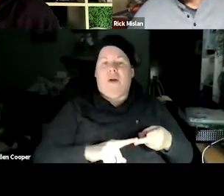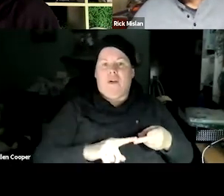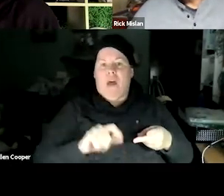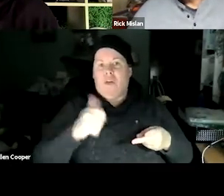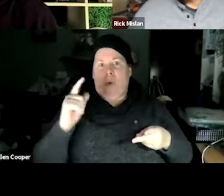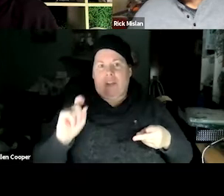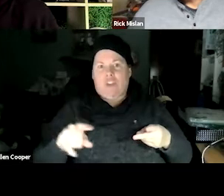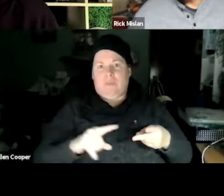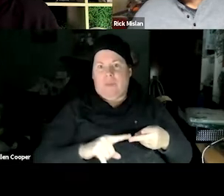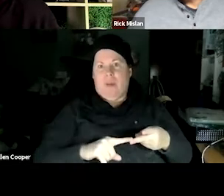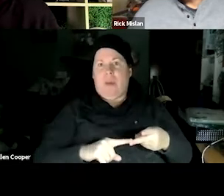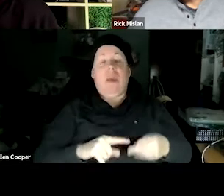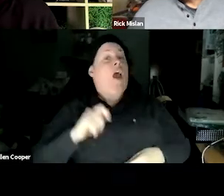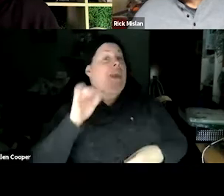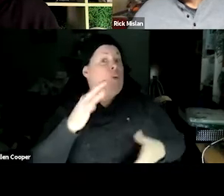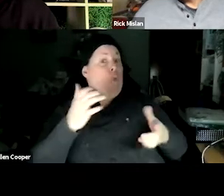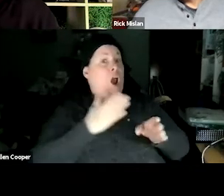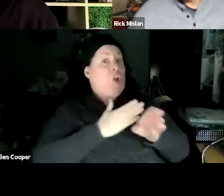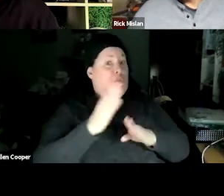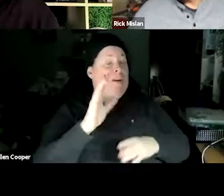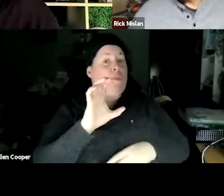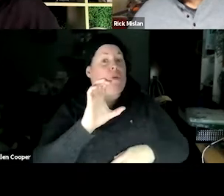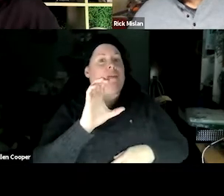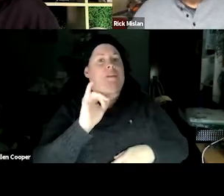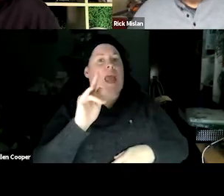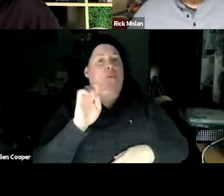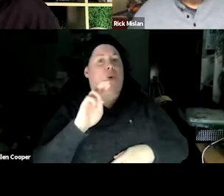CalebBarlow: Read, you're going to have a career in cyber security and you're supporting to be